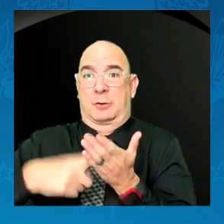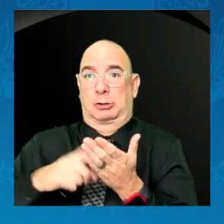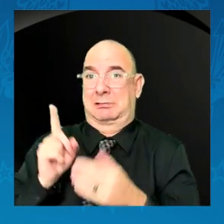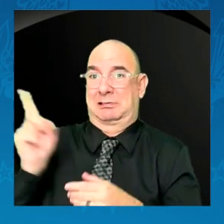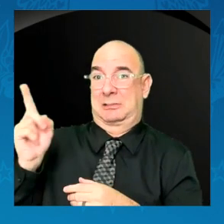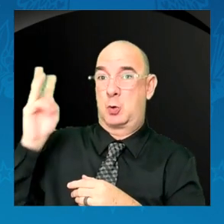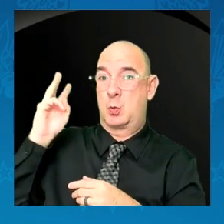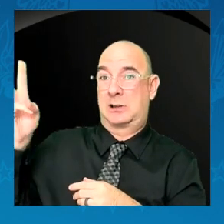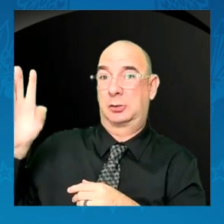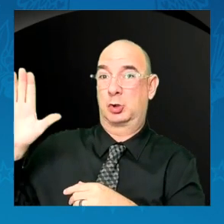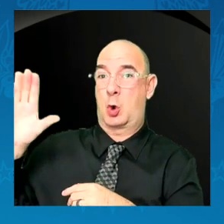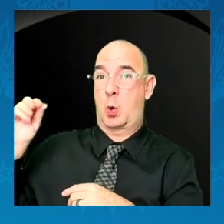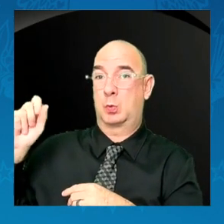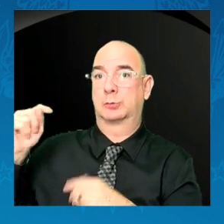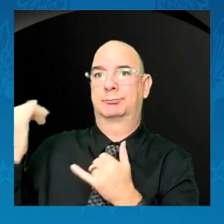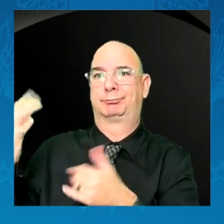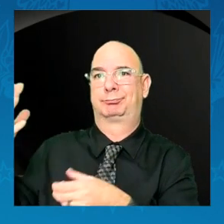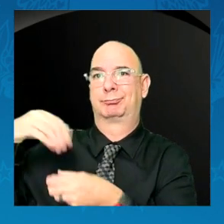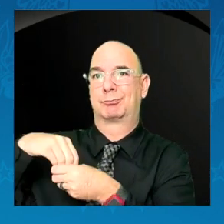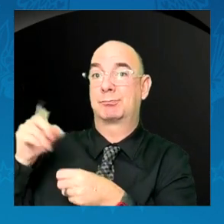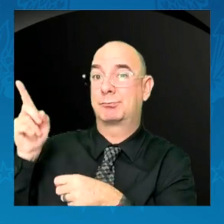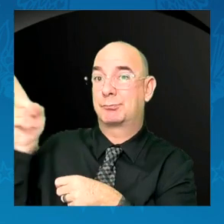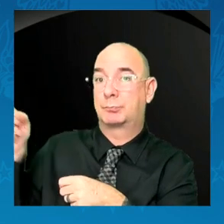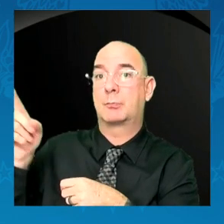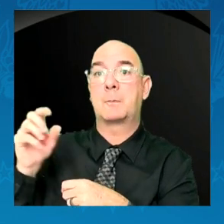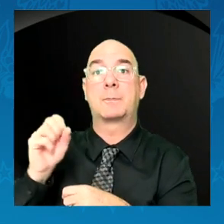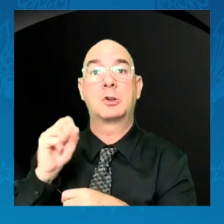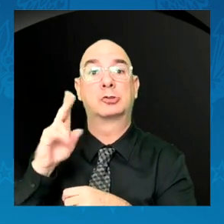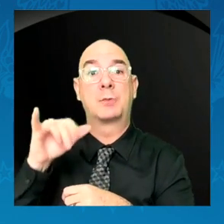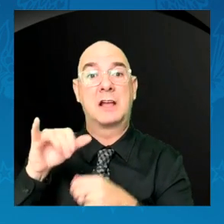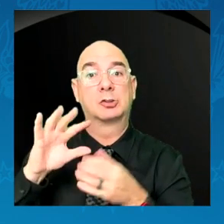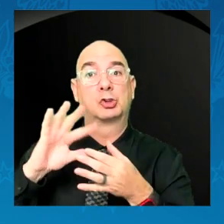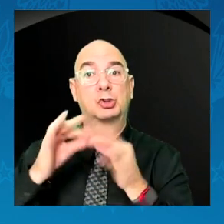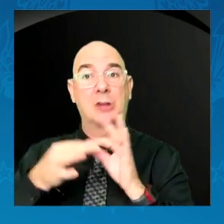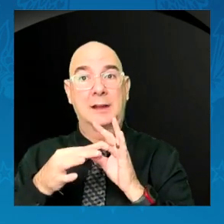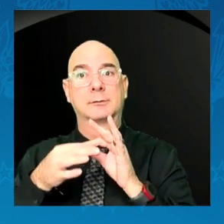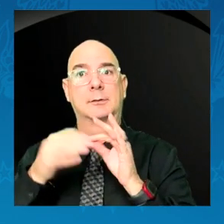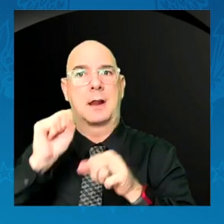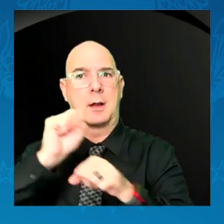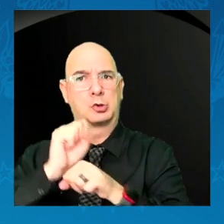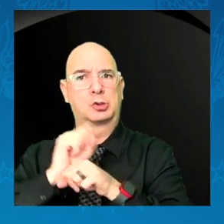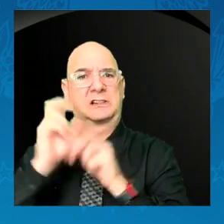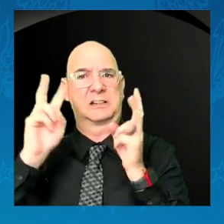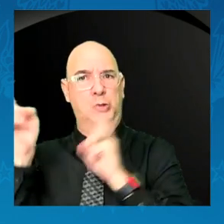on some supply chain and labor dynamics. But the Department of Labor, everything we do is based on a worker centered vision